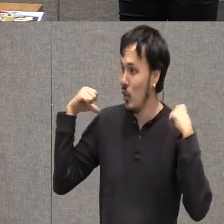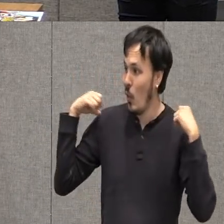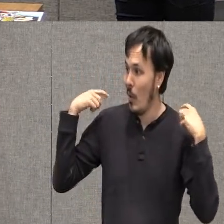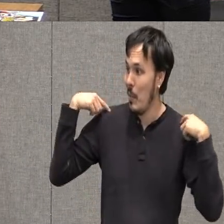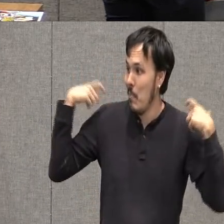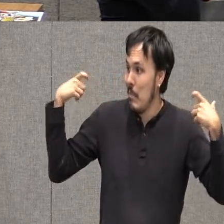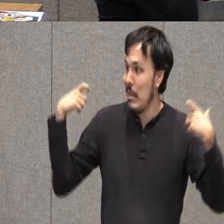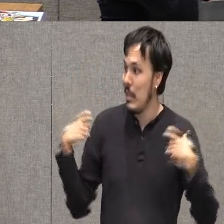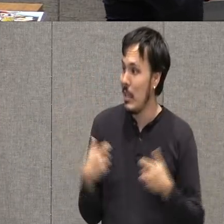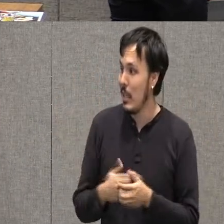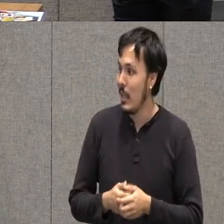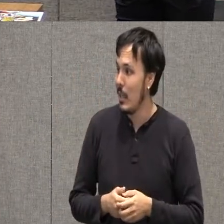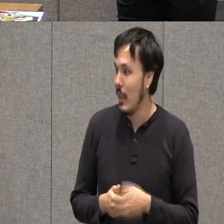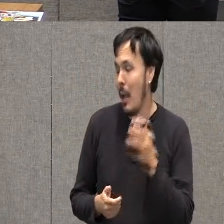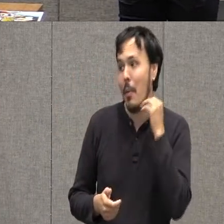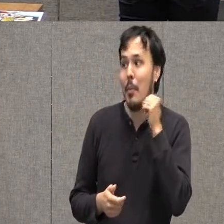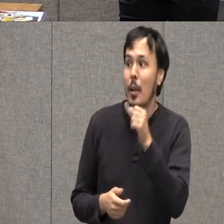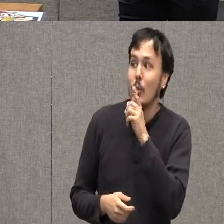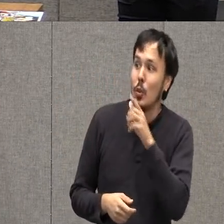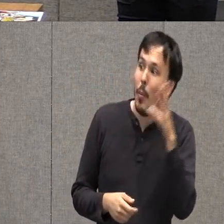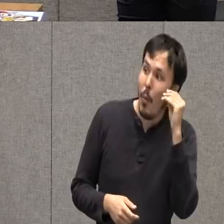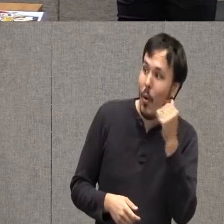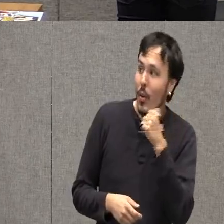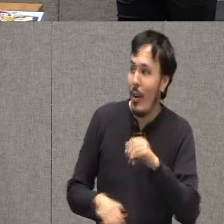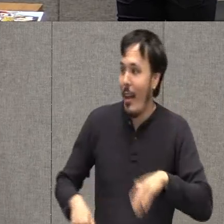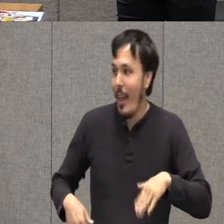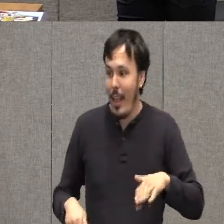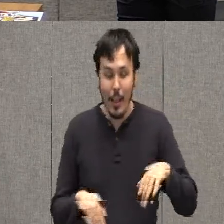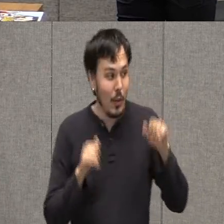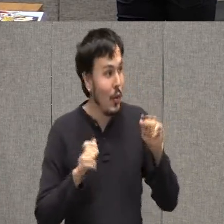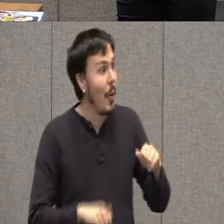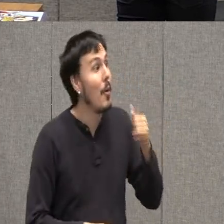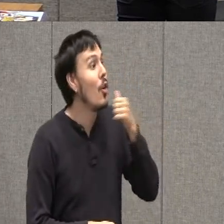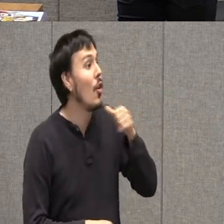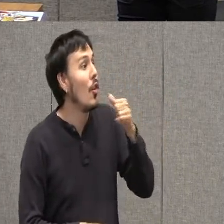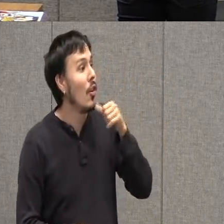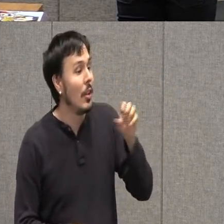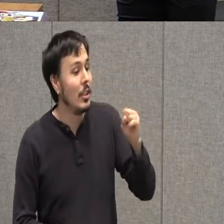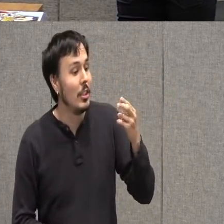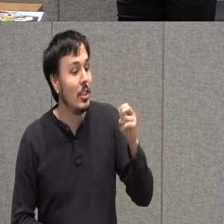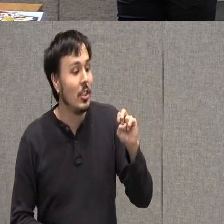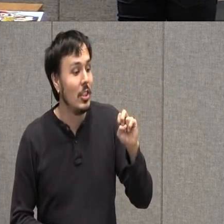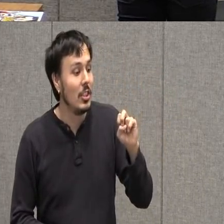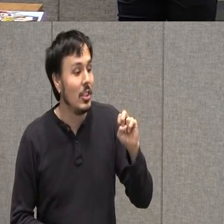[Potter] It could be a she Hulk. [Ley] A she Hulk. [Potter] Mine's Thor so I'm making his muscles a little bit bigger.